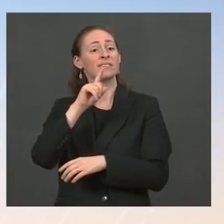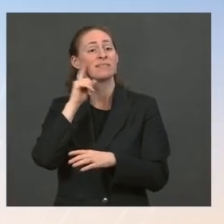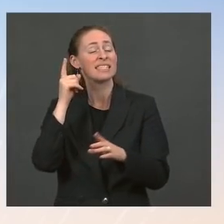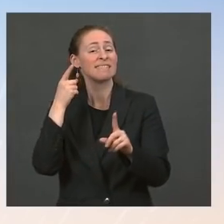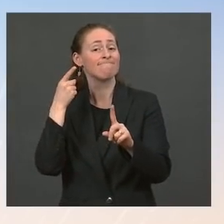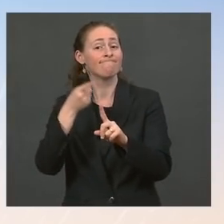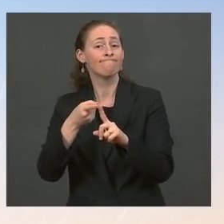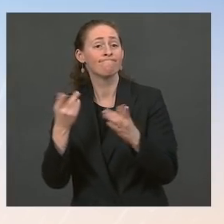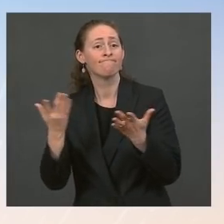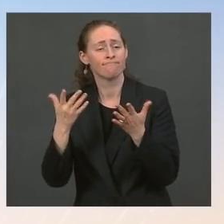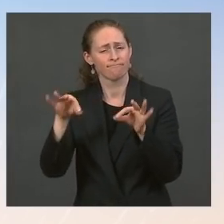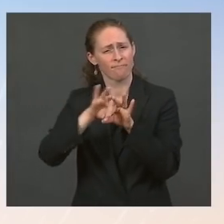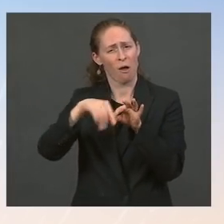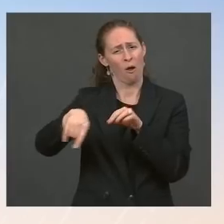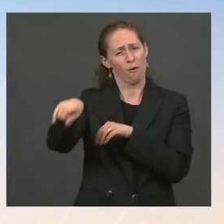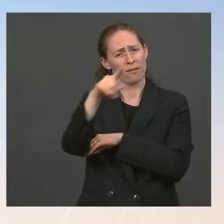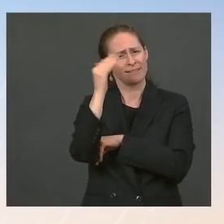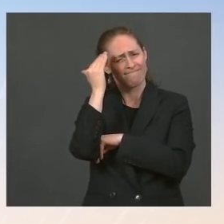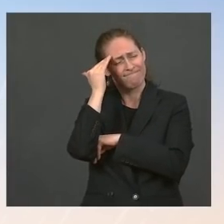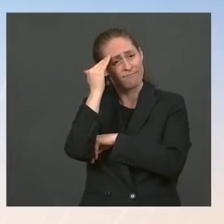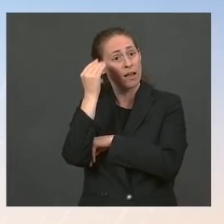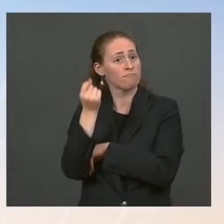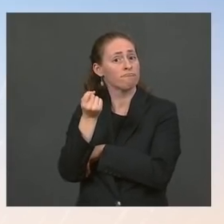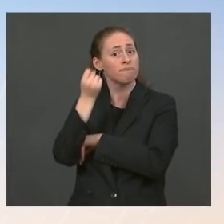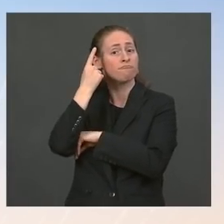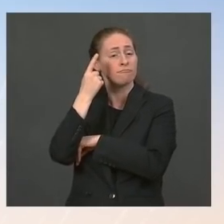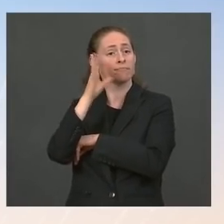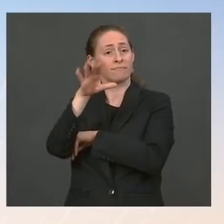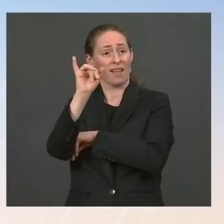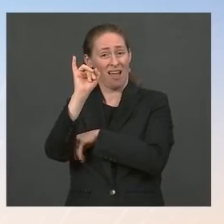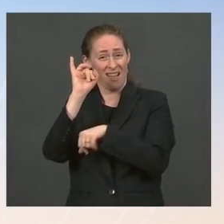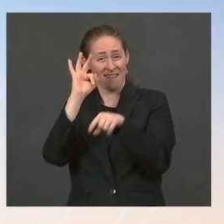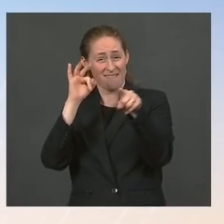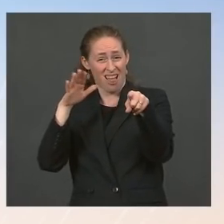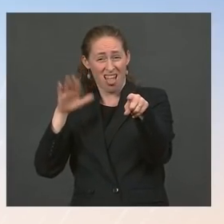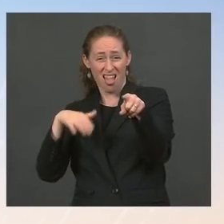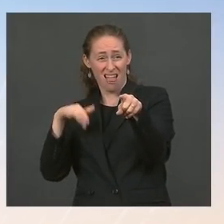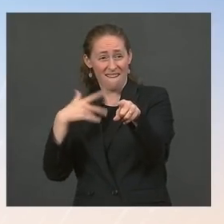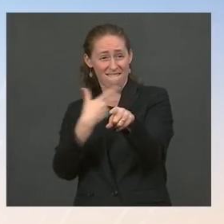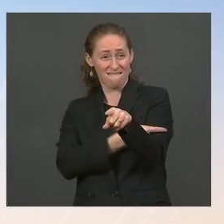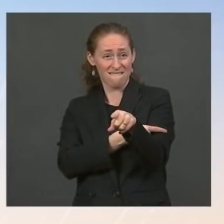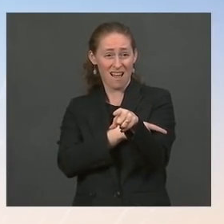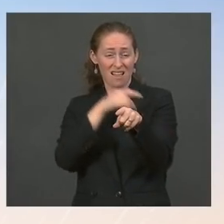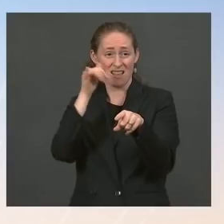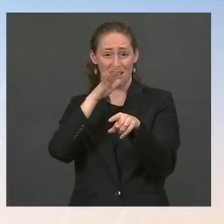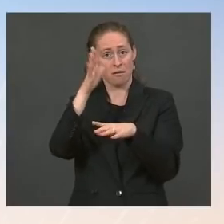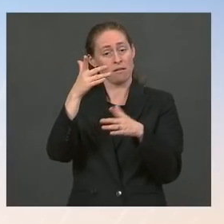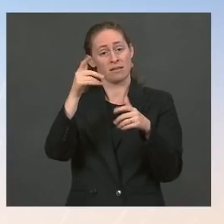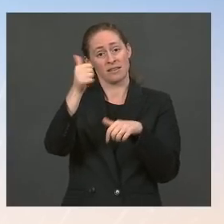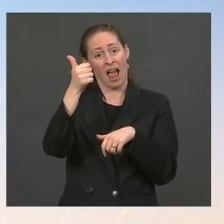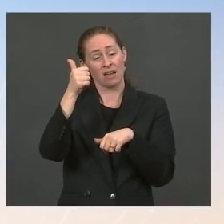that there -- who are concerned -- that an unvaccinated person has a more than 10 times greater risk of dying from COVID-19